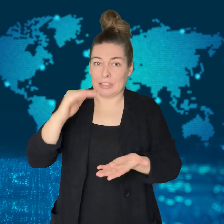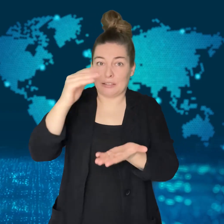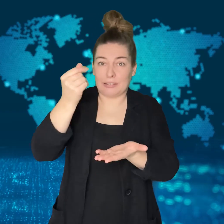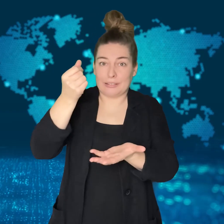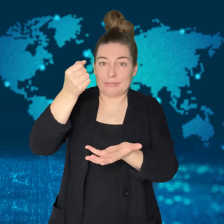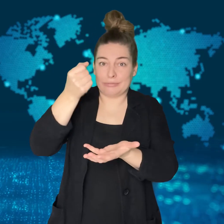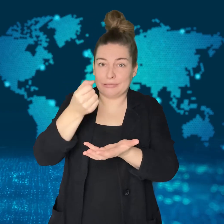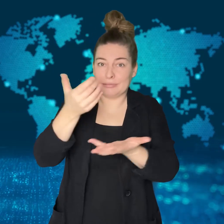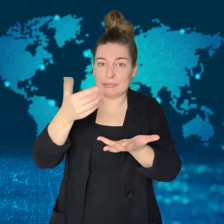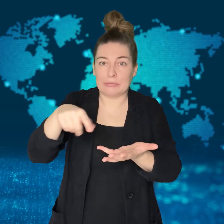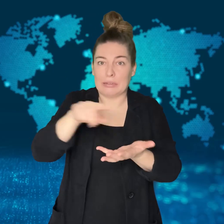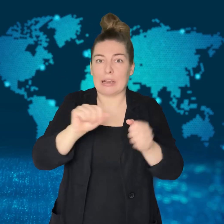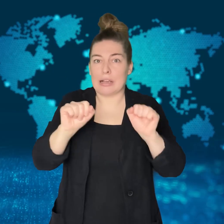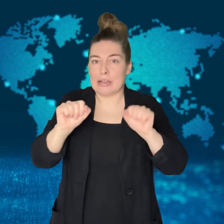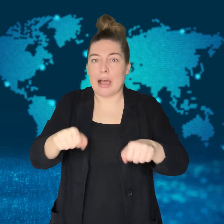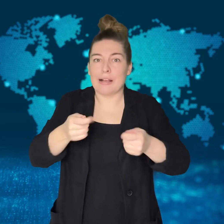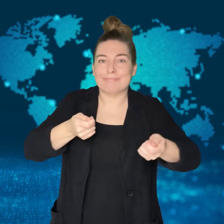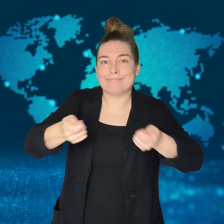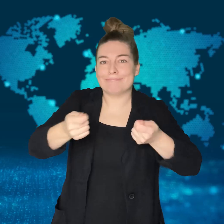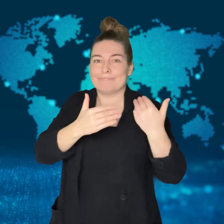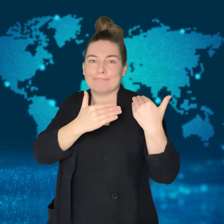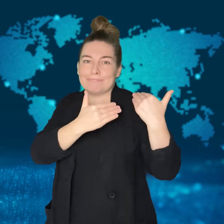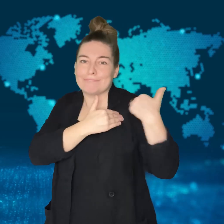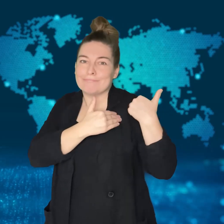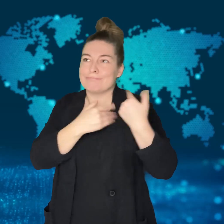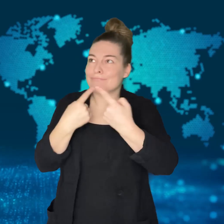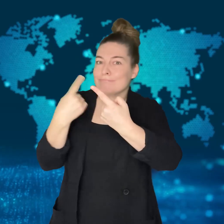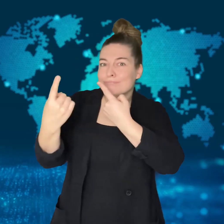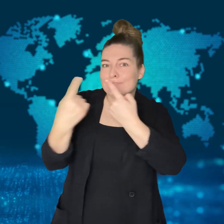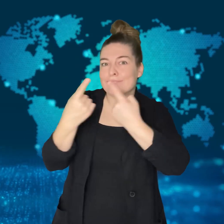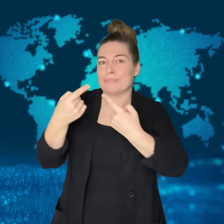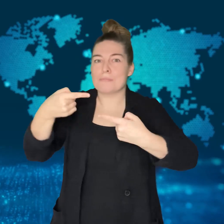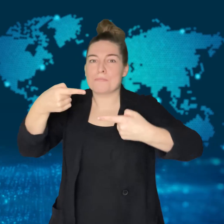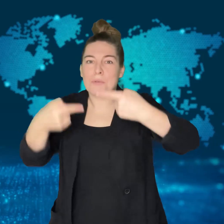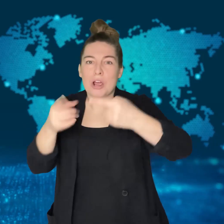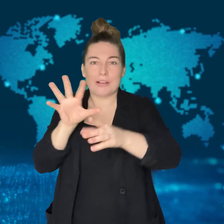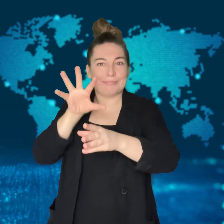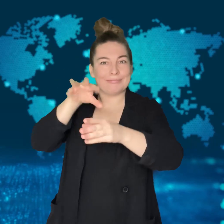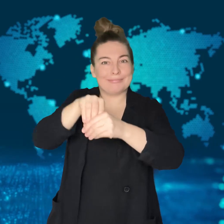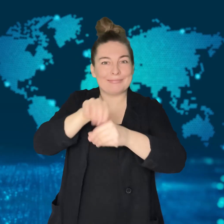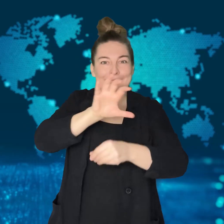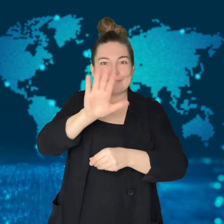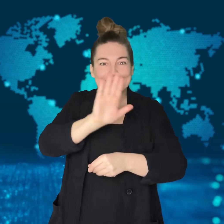and government funds.